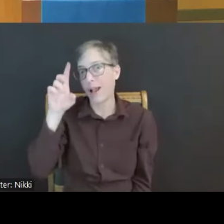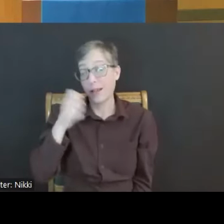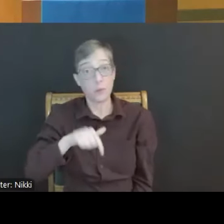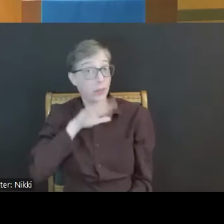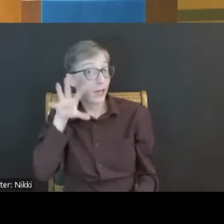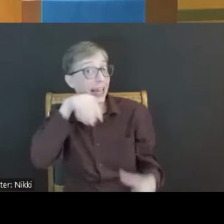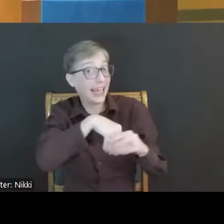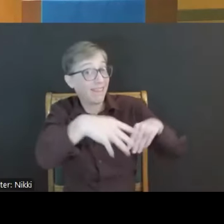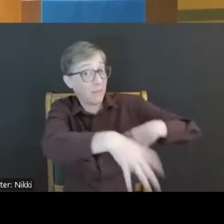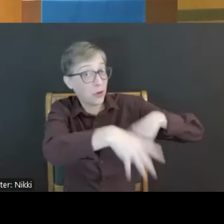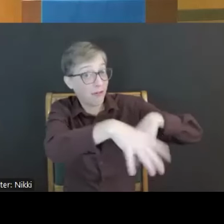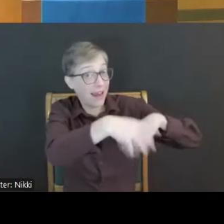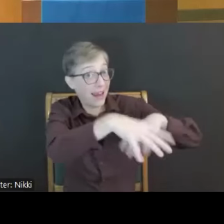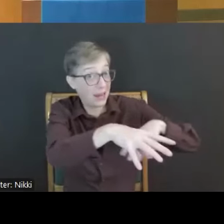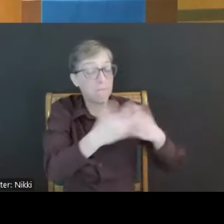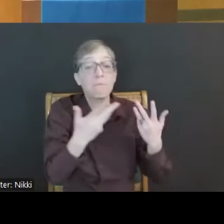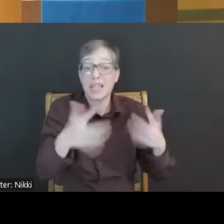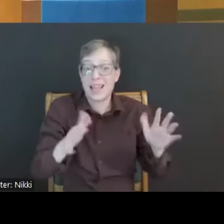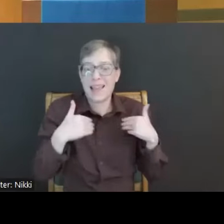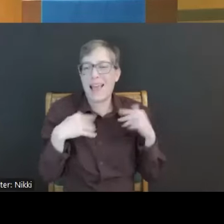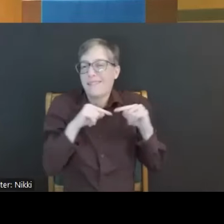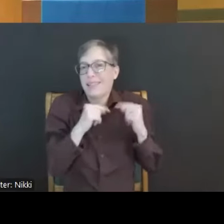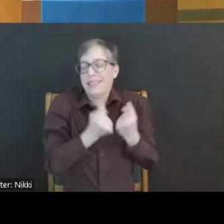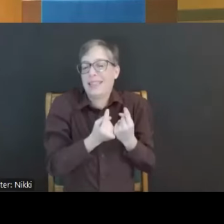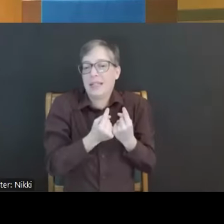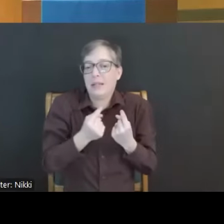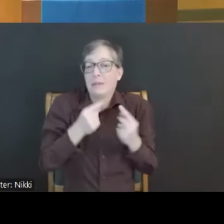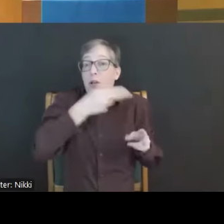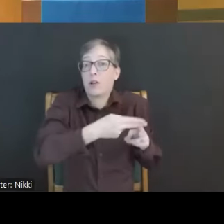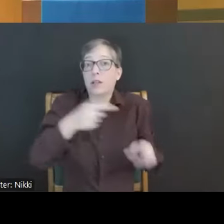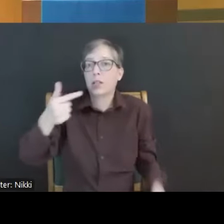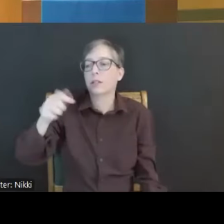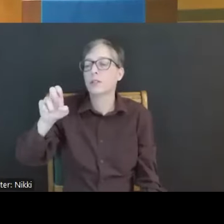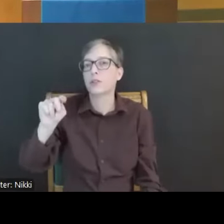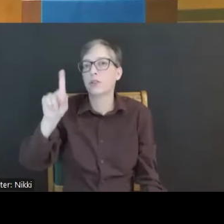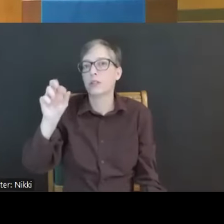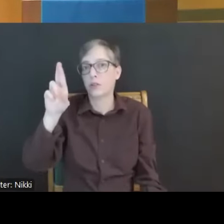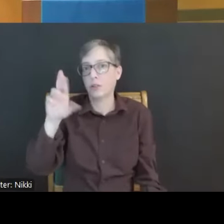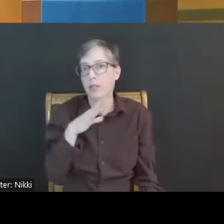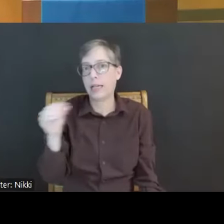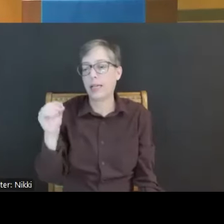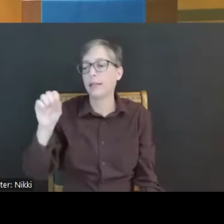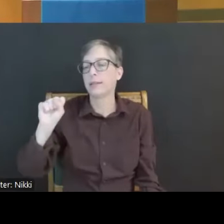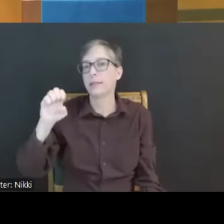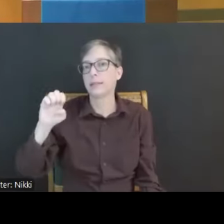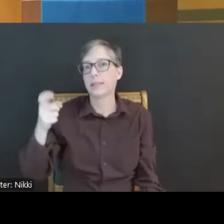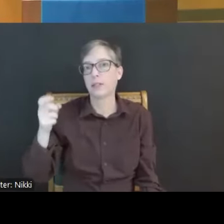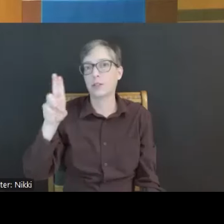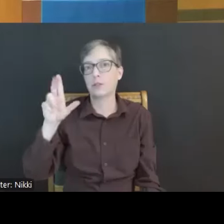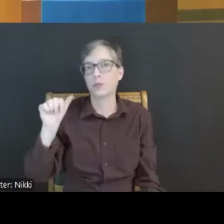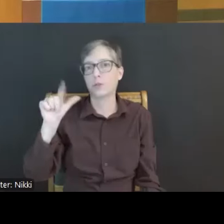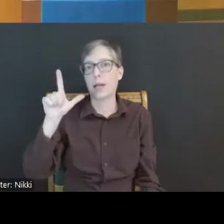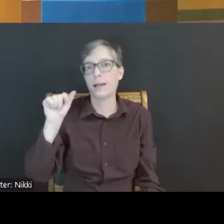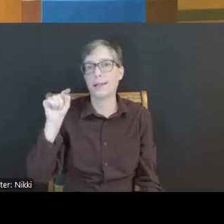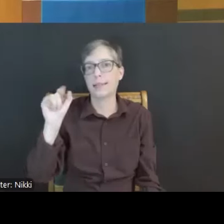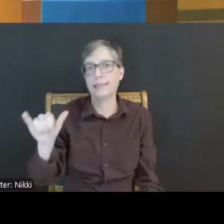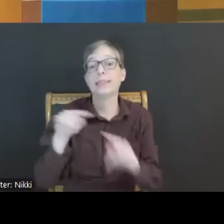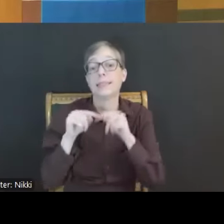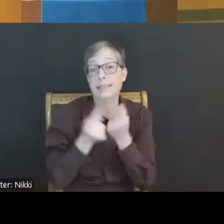a team the gender and sexuality team who actually um let let this group and put us